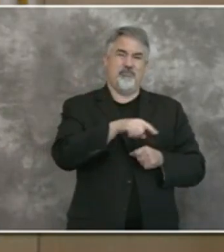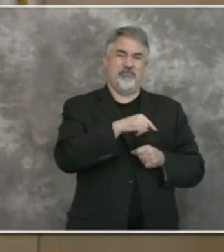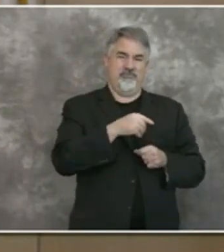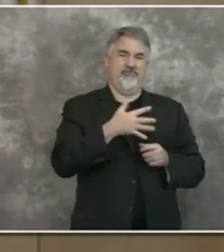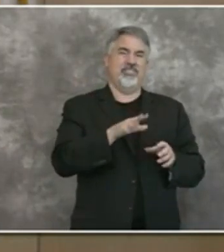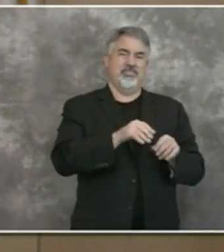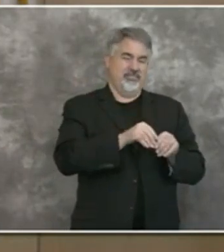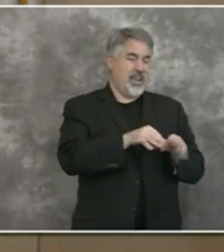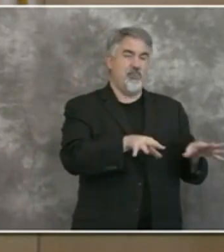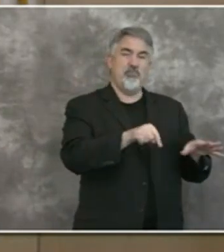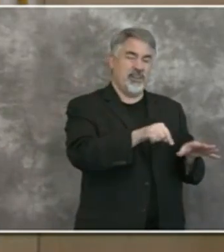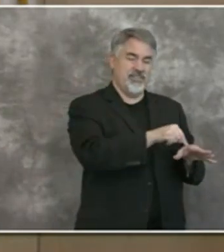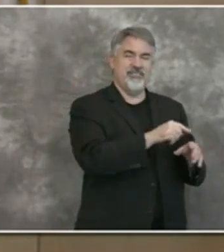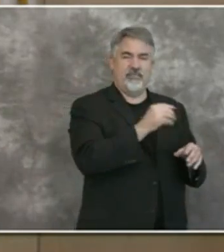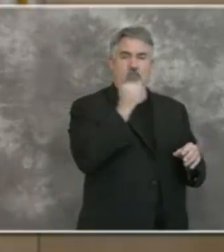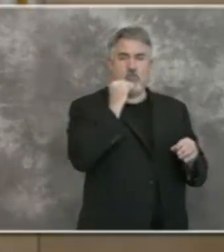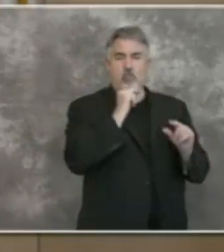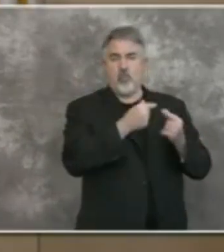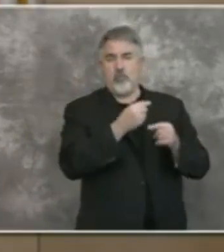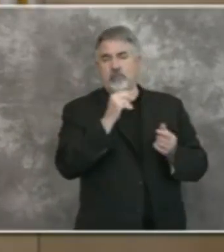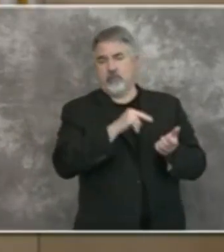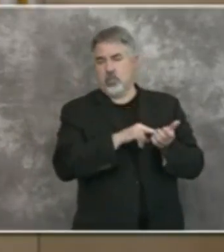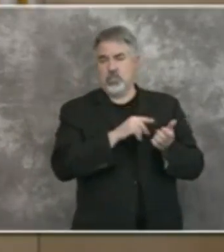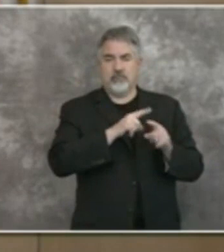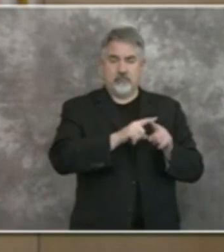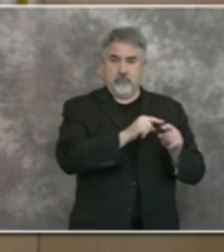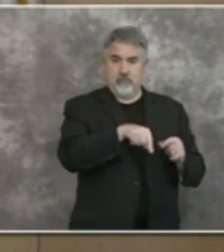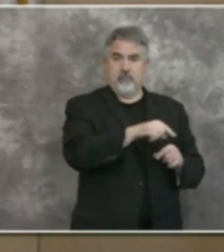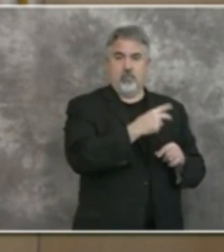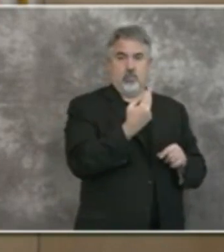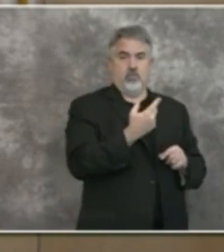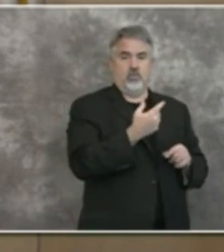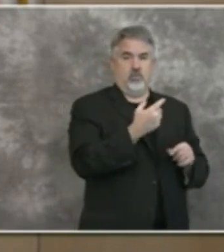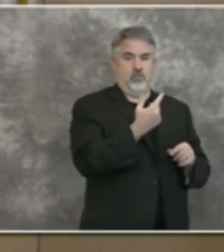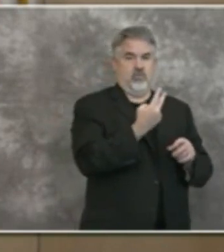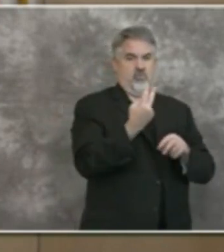THERE HAVE BEEN A CUMULATIVE TOTAL OF 64 CONFIRMED. ACTIVE